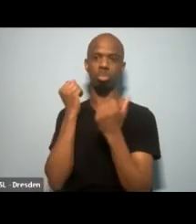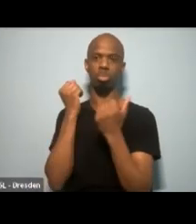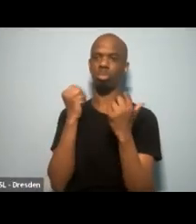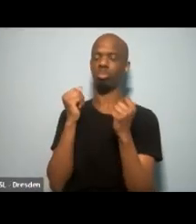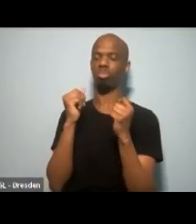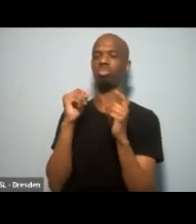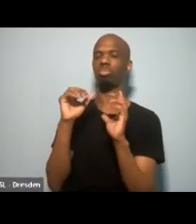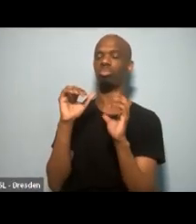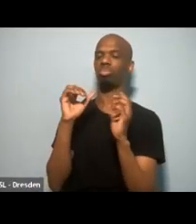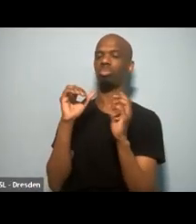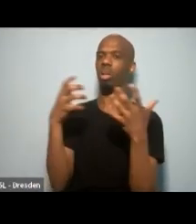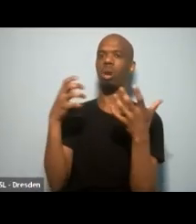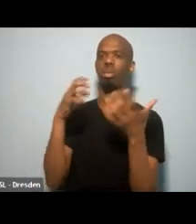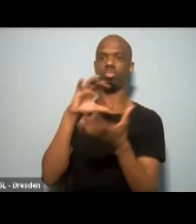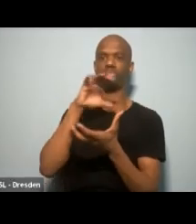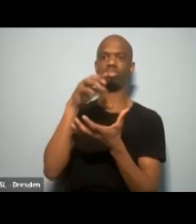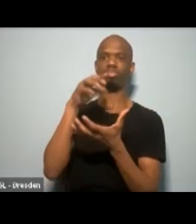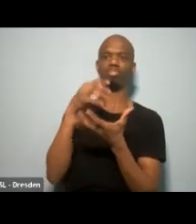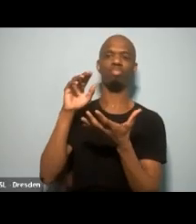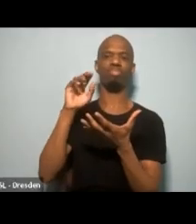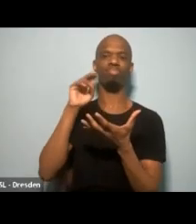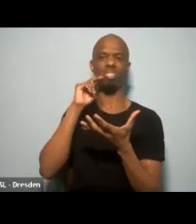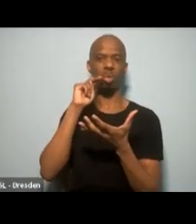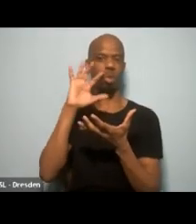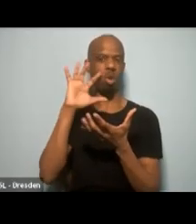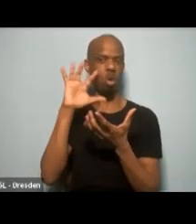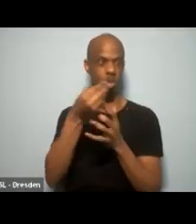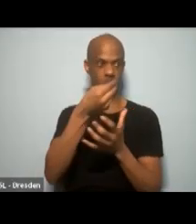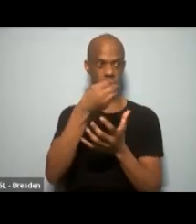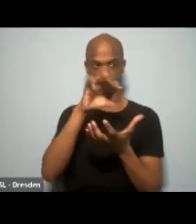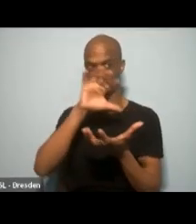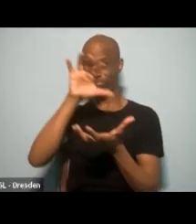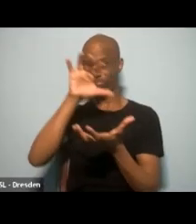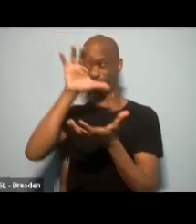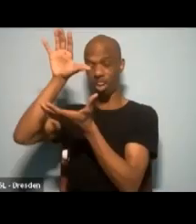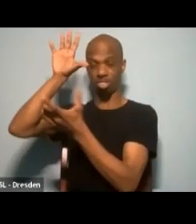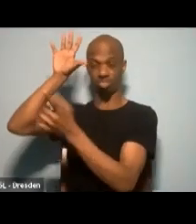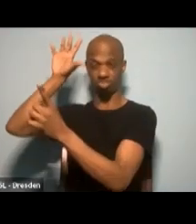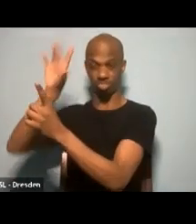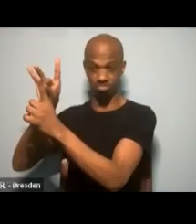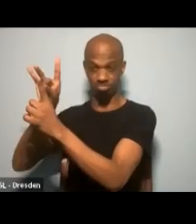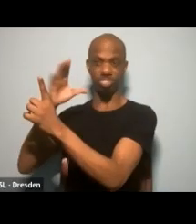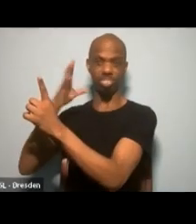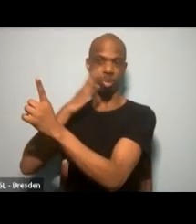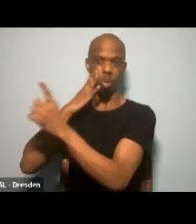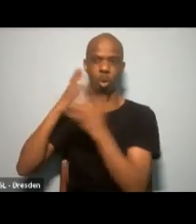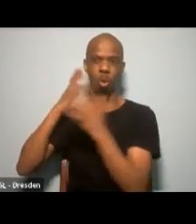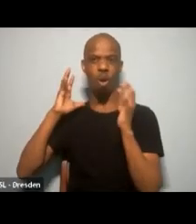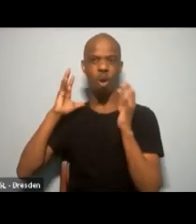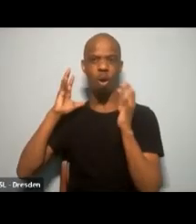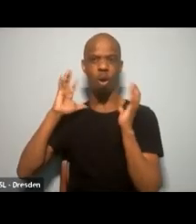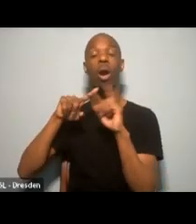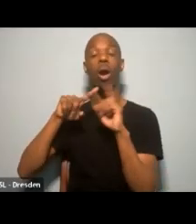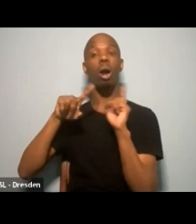and you should connect with them. It's a great platform that has a lot about different cultures around the world.